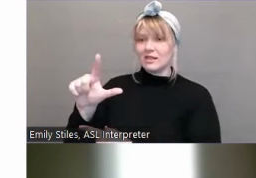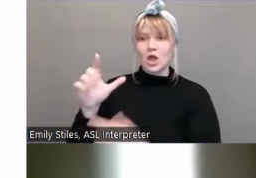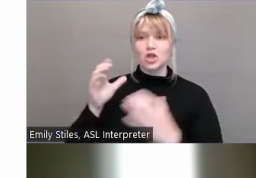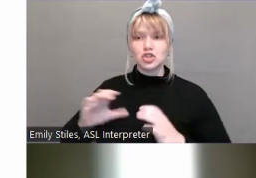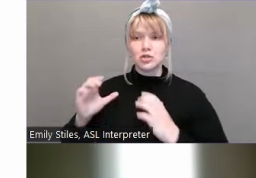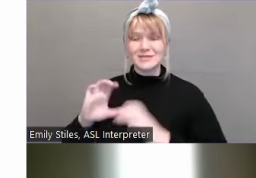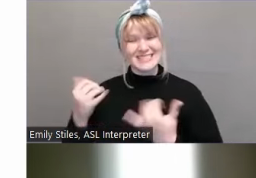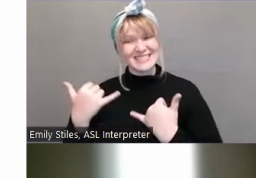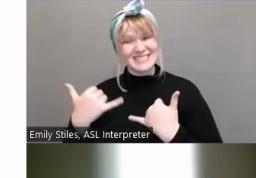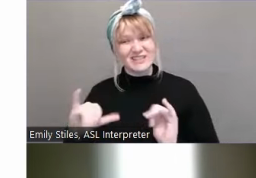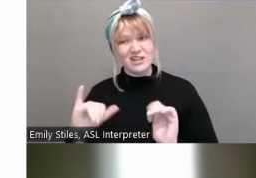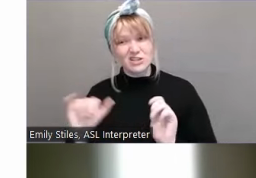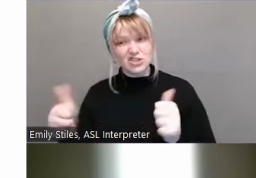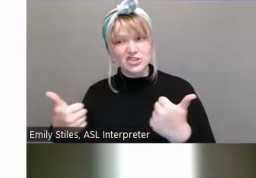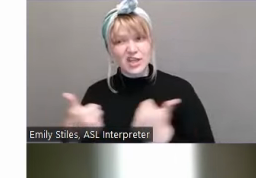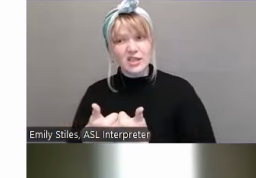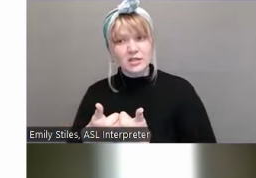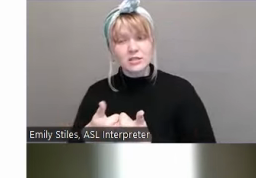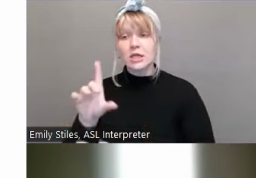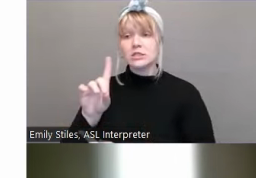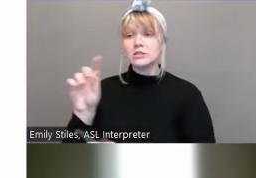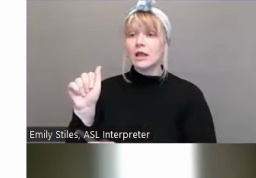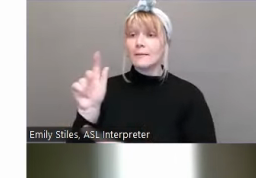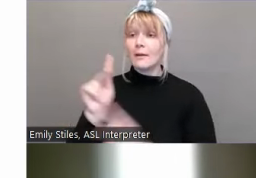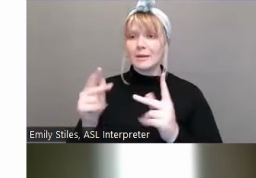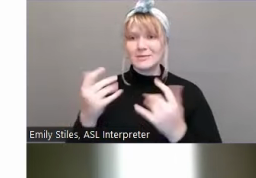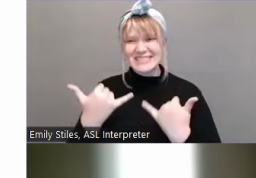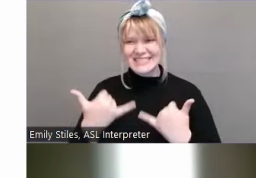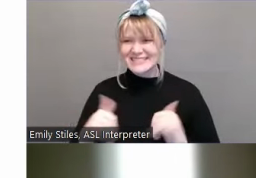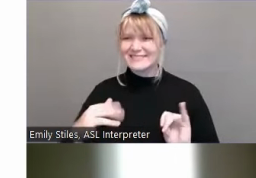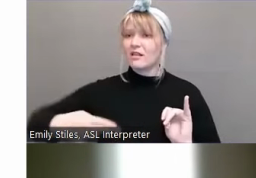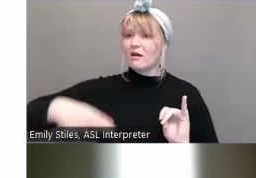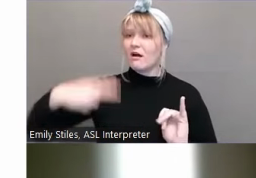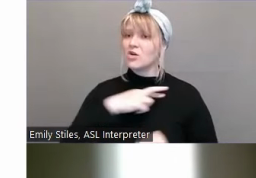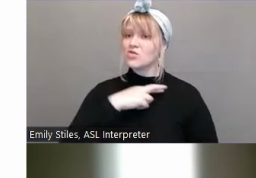disabilities are at very much increased risk of homelessness.